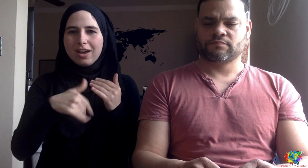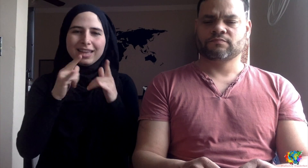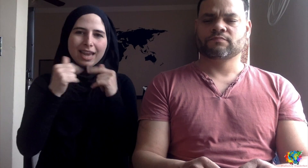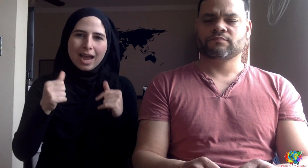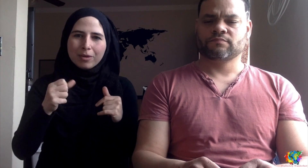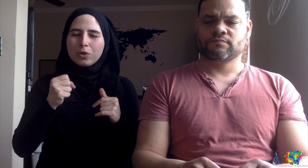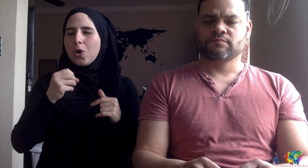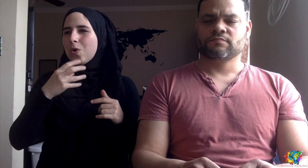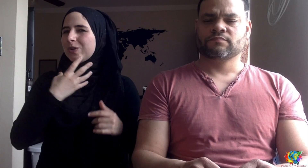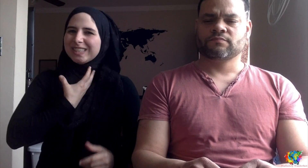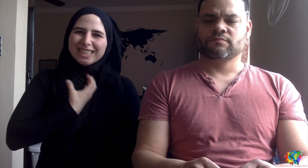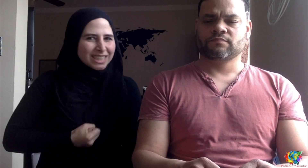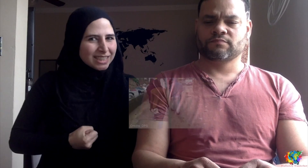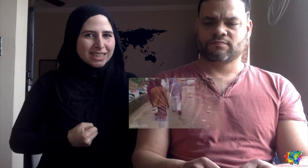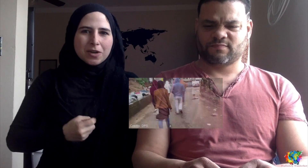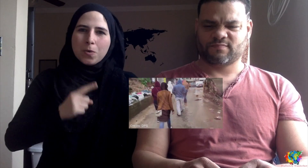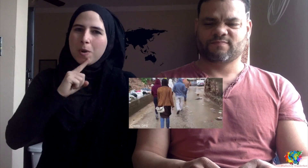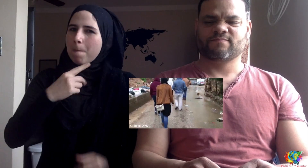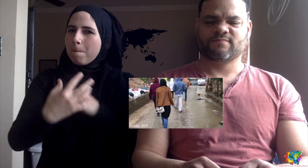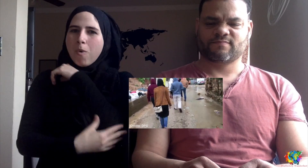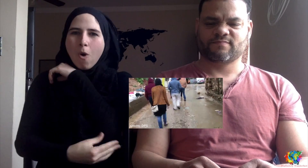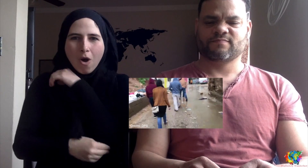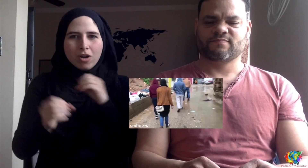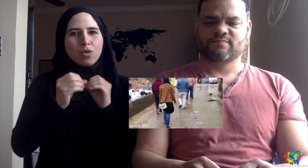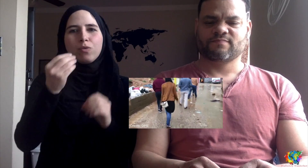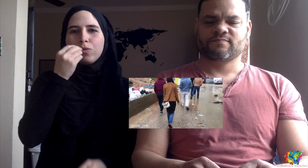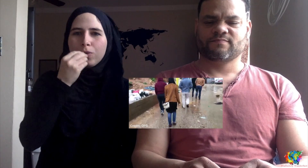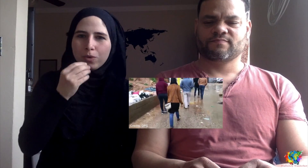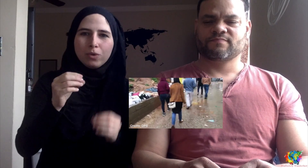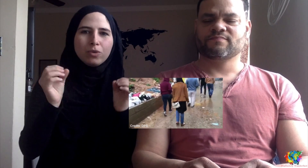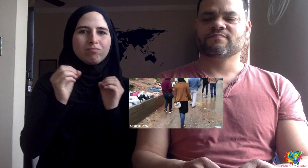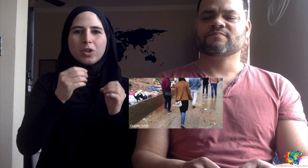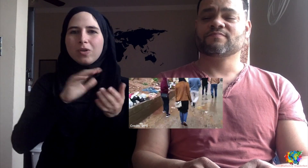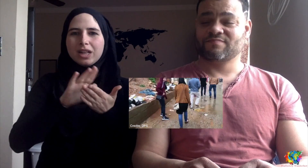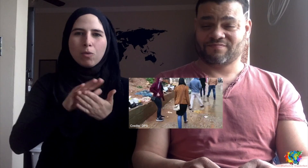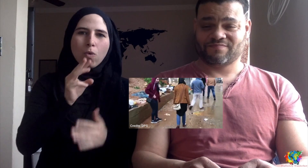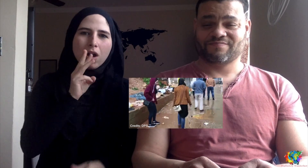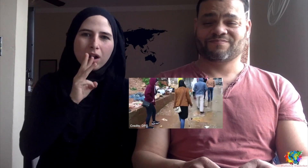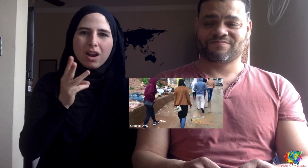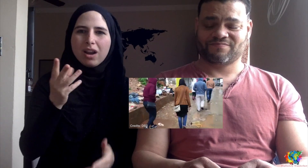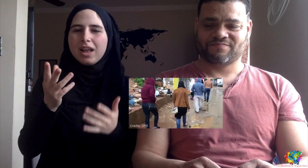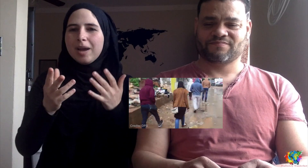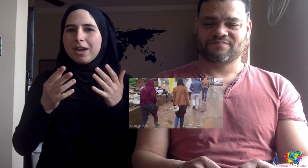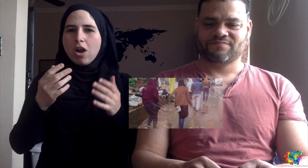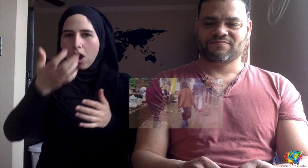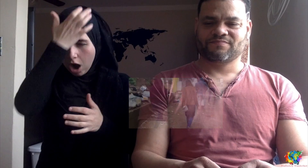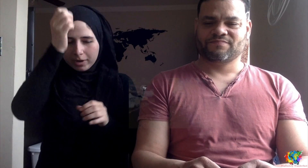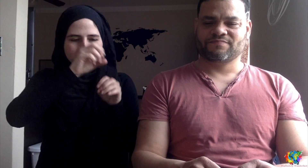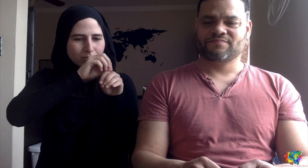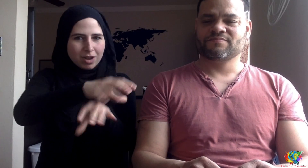Zee: All the camps were really poor. No food. No clean water. Garbage everywhere